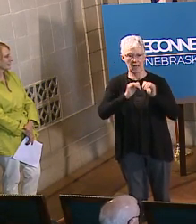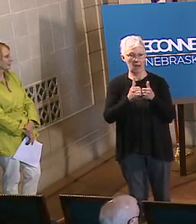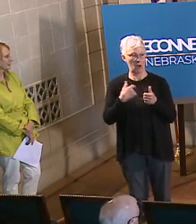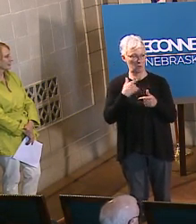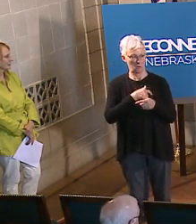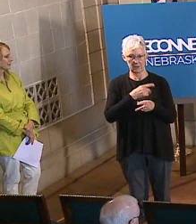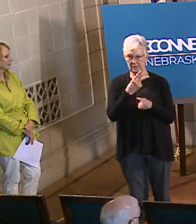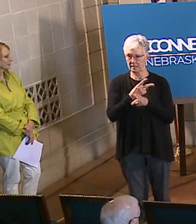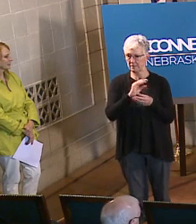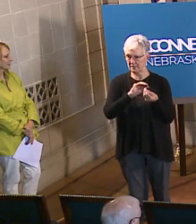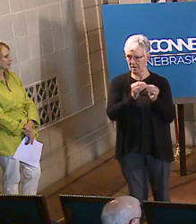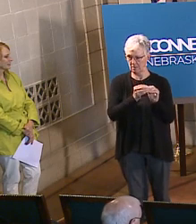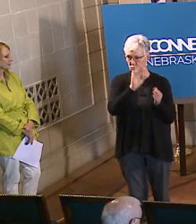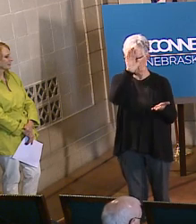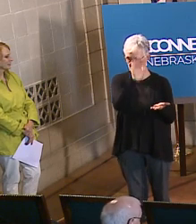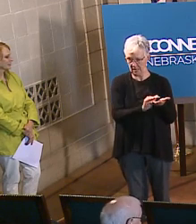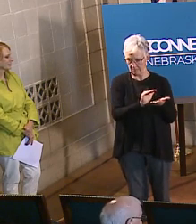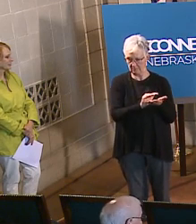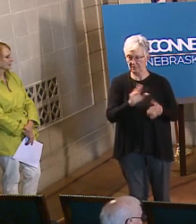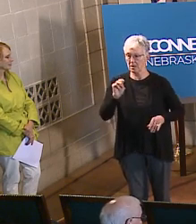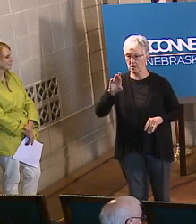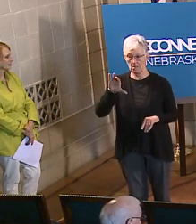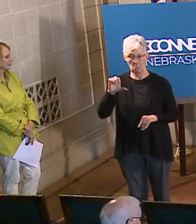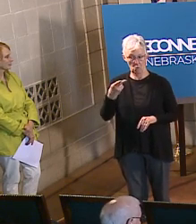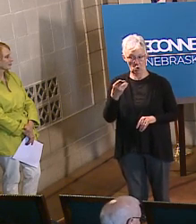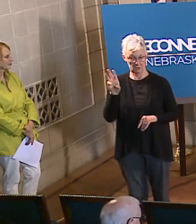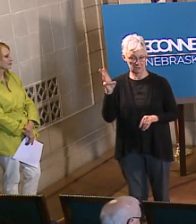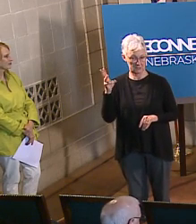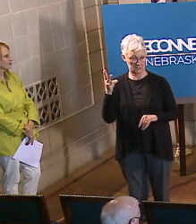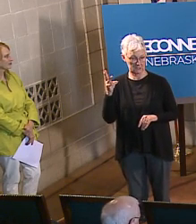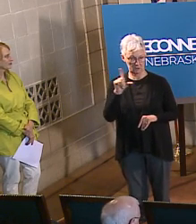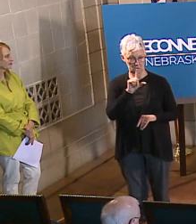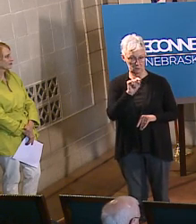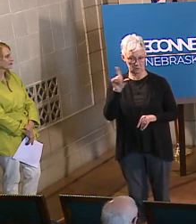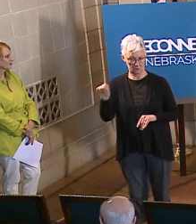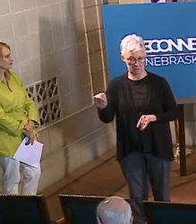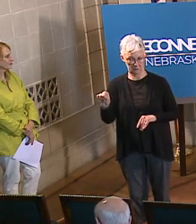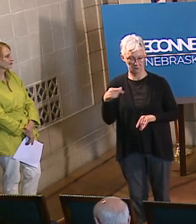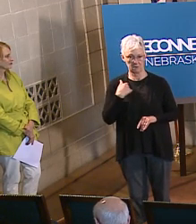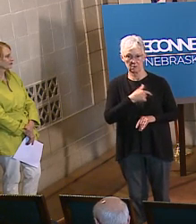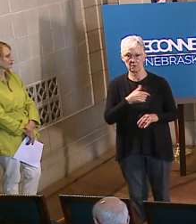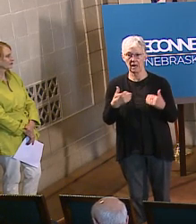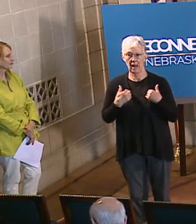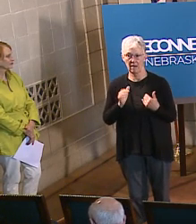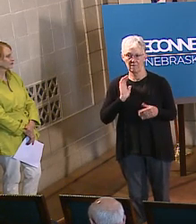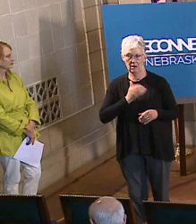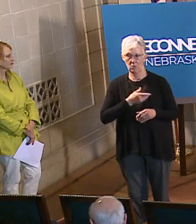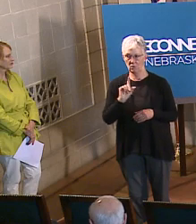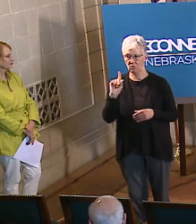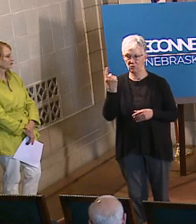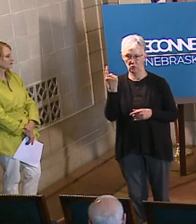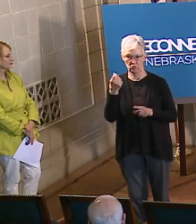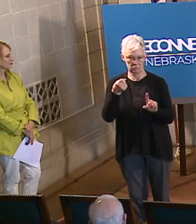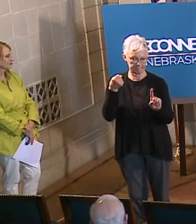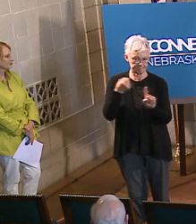THE STEPS WE HAVE TAKEN TO SLOW THE SPREAD OF THE VIRUS AND RESERVE OUR HOSPITAL CAPACITY.